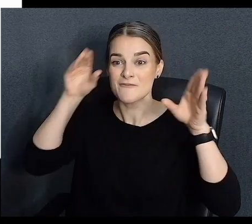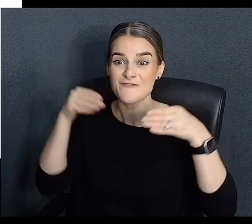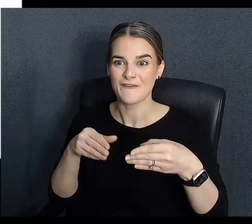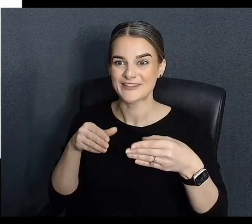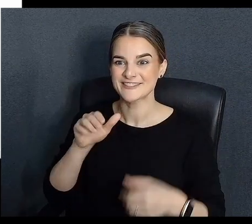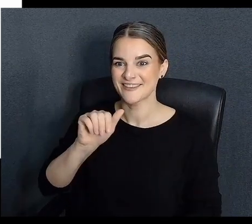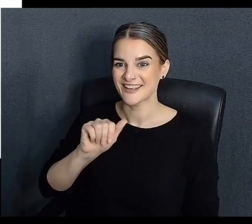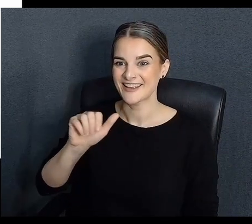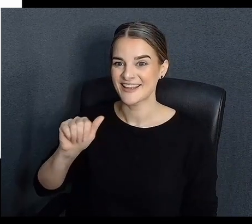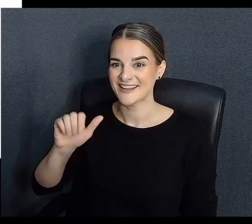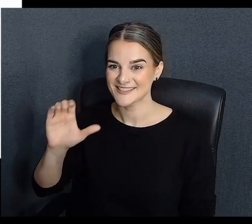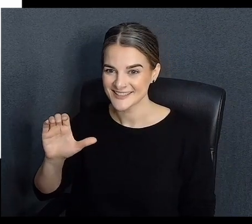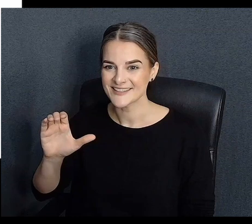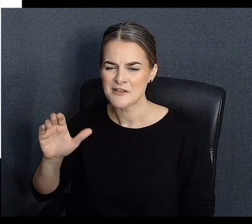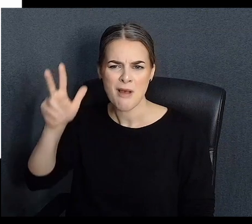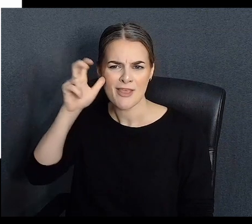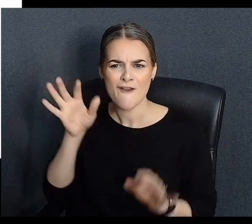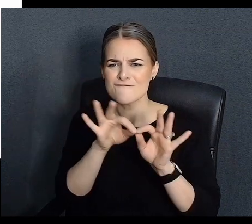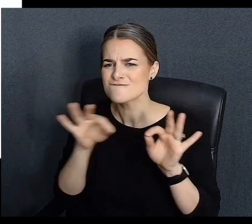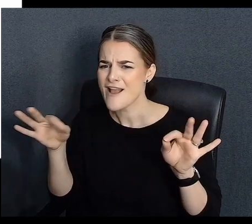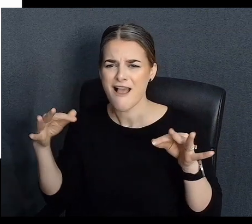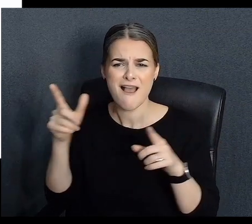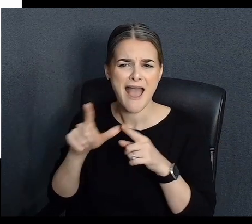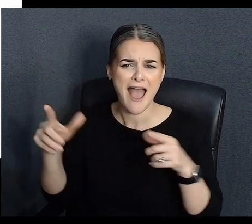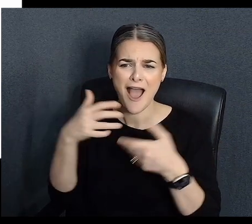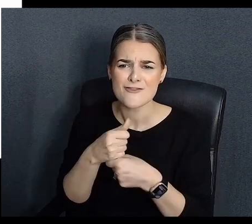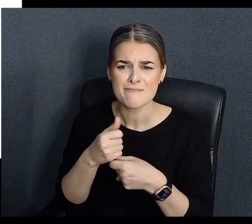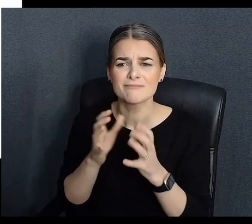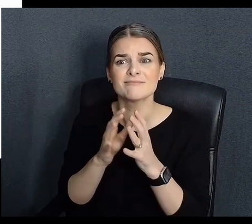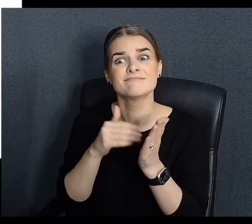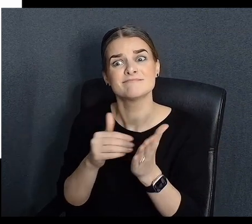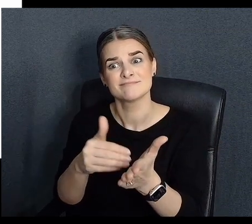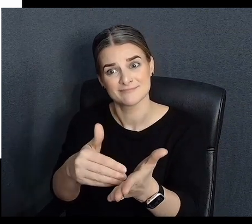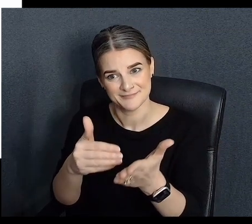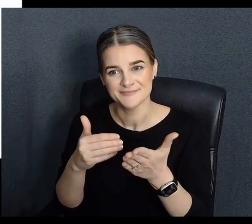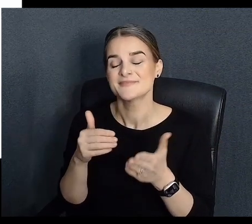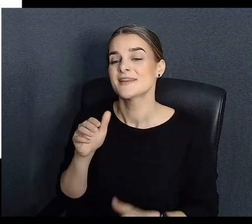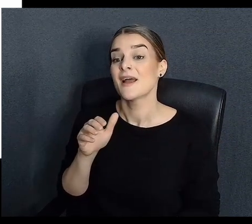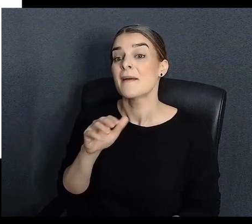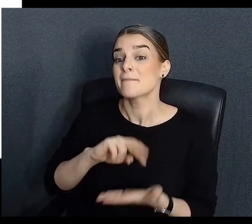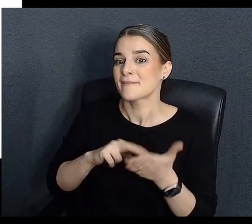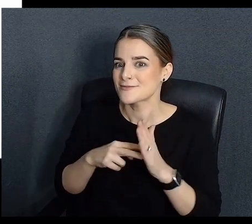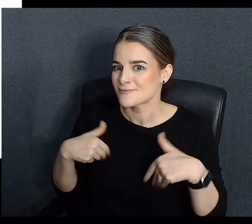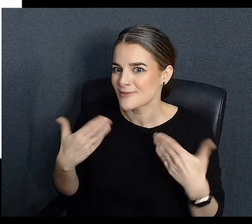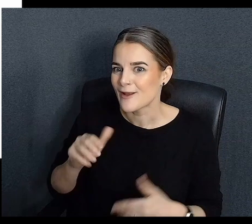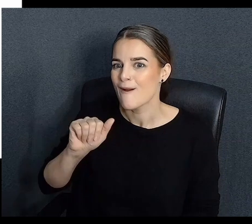So you're going to hear that phrase, or that acronym a lot. AAC stands for augmentative and alternative communication.